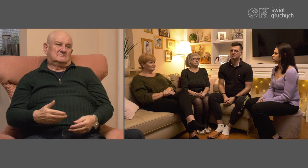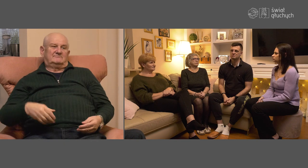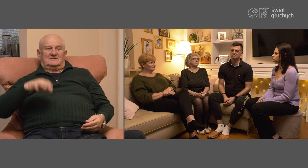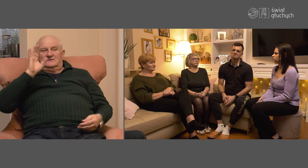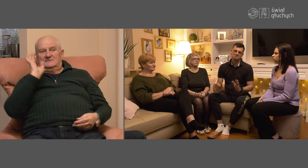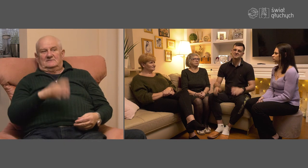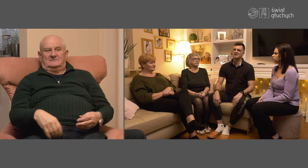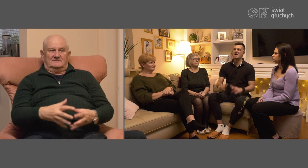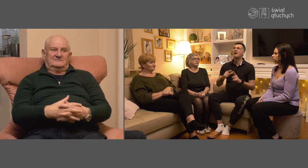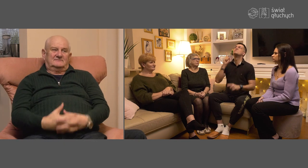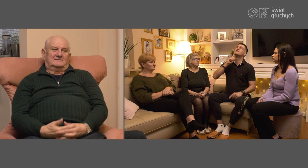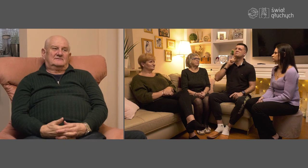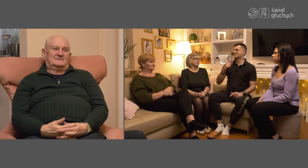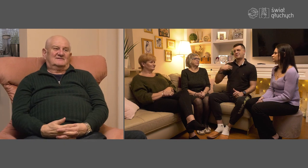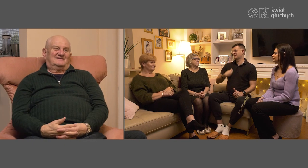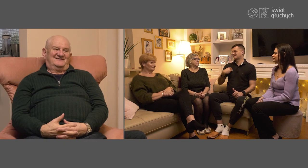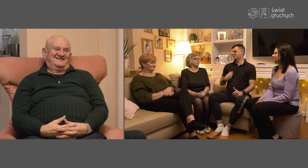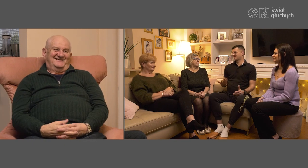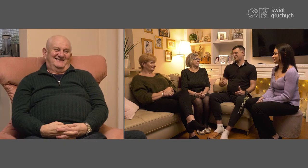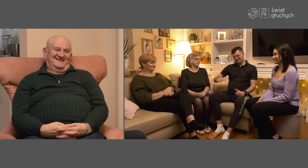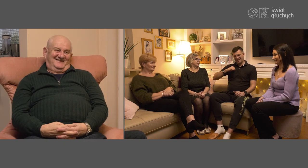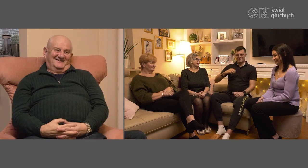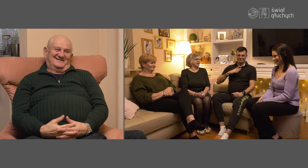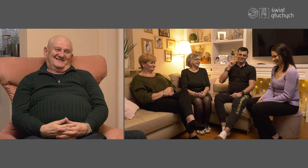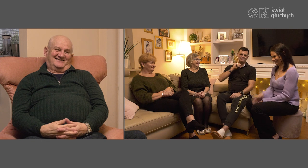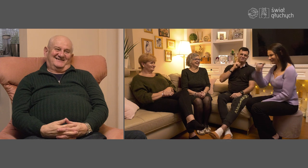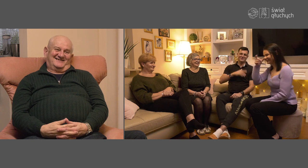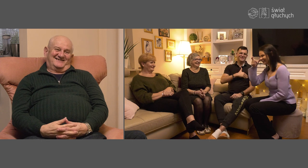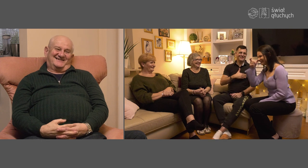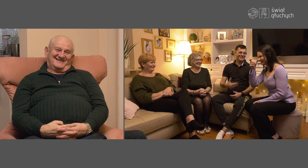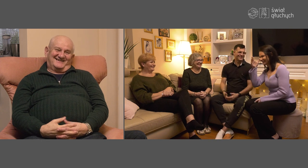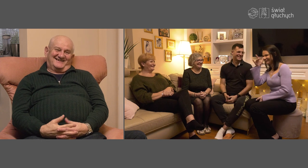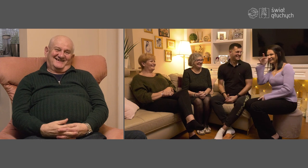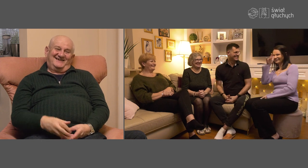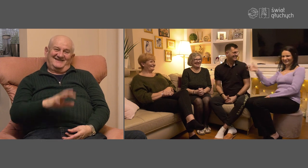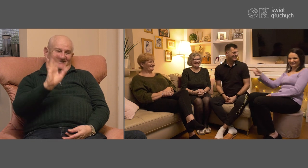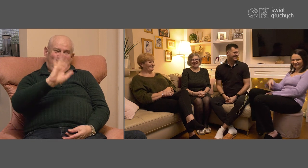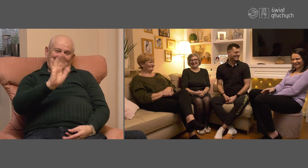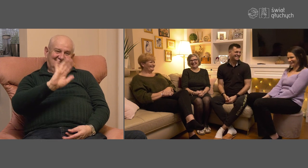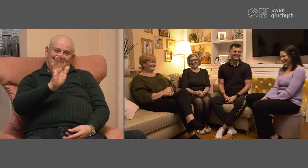Well... [Rafał]: I, for one, don't regret being in Przemyśl. It was cool! [Monika]: Because you were going rogue!